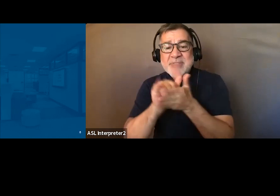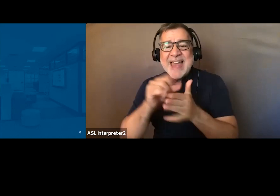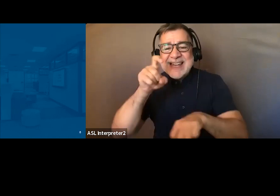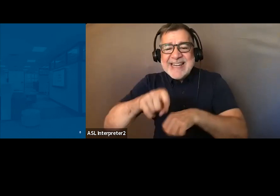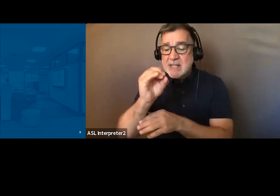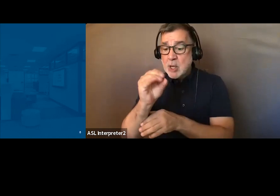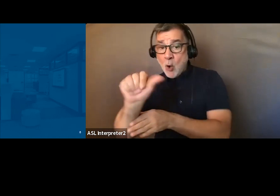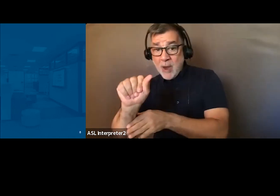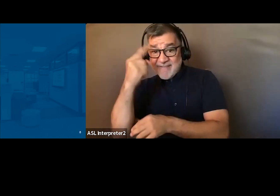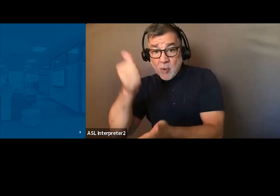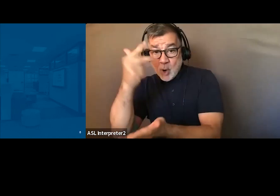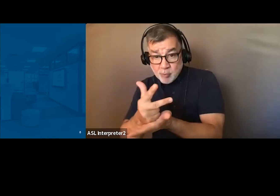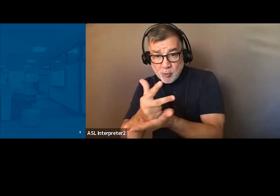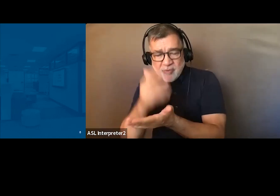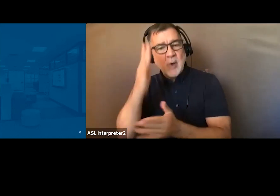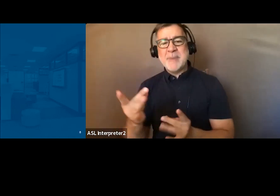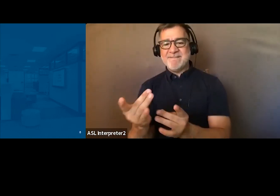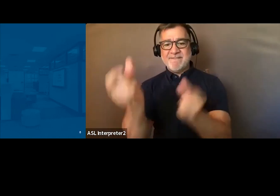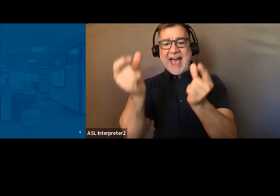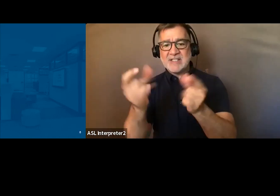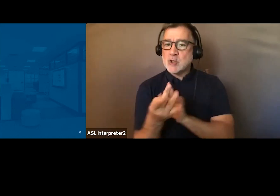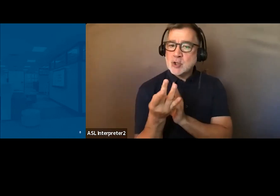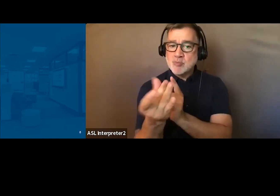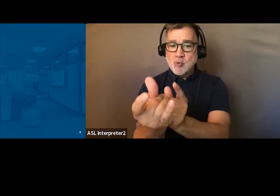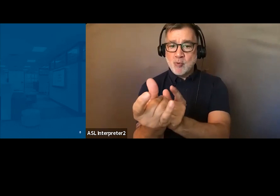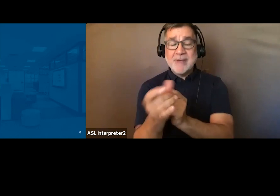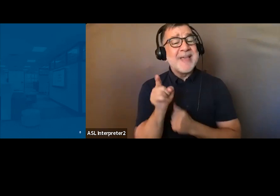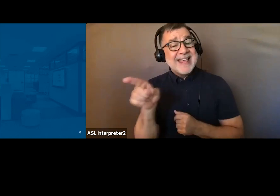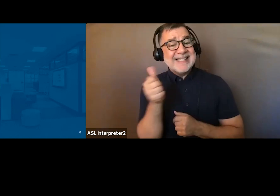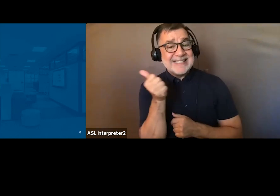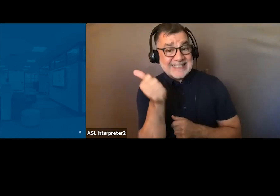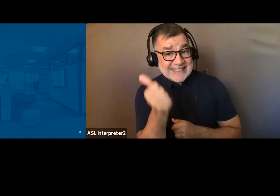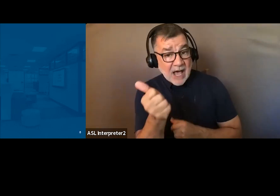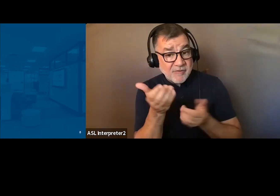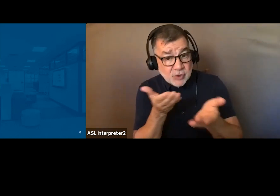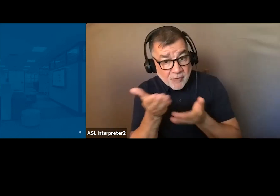There's self-service for you, where, like I said, you can get the rent data, occupancy data.